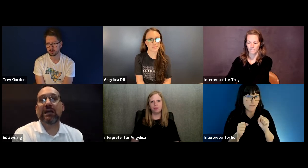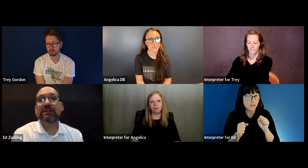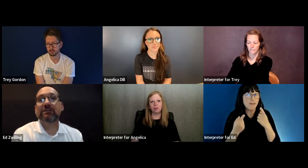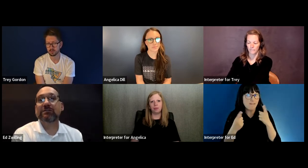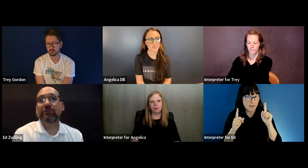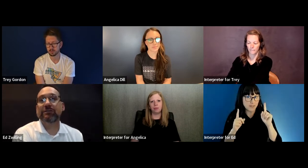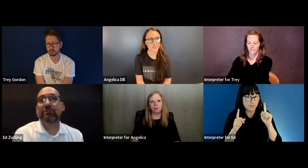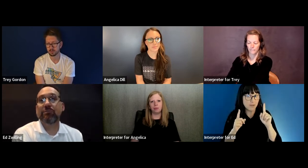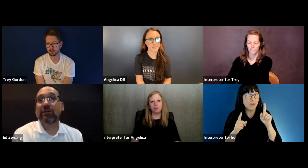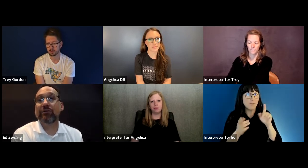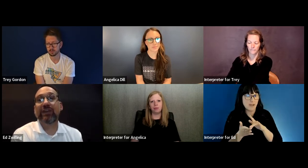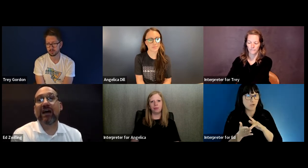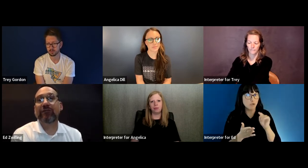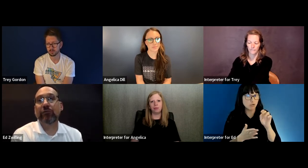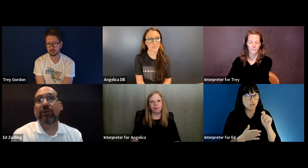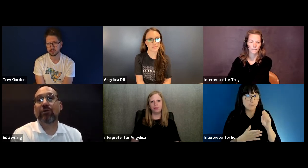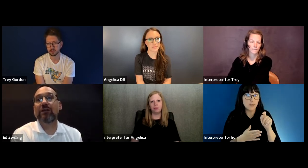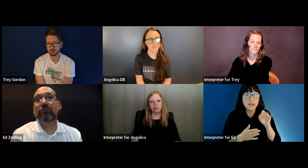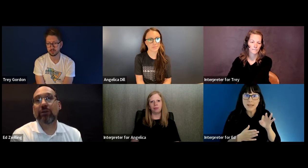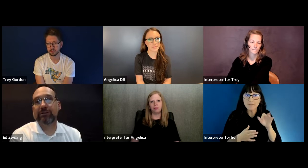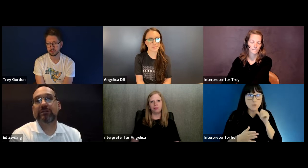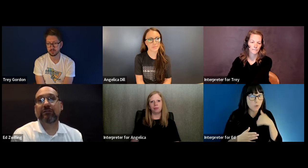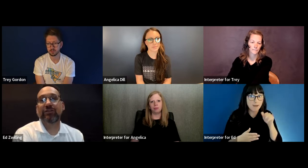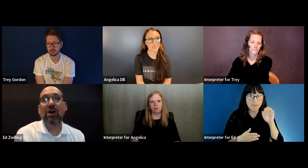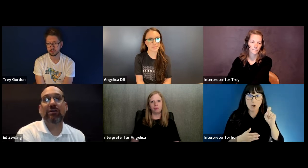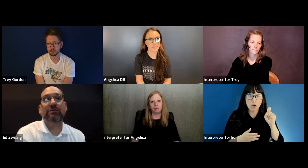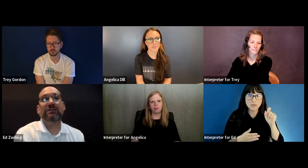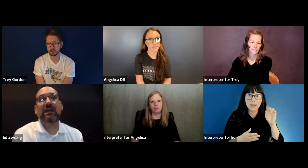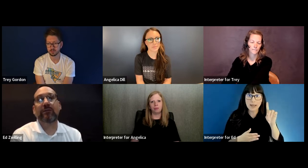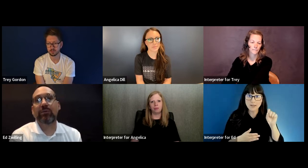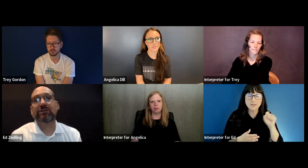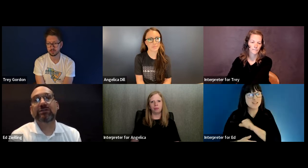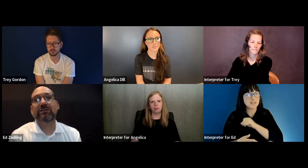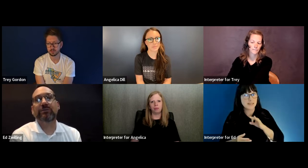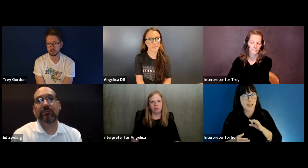aids and services medical staff from the grave risk of not understanding the patient's symptoms